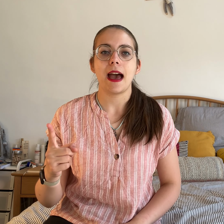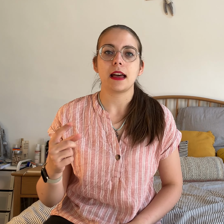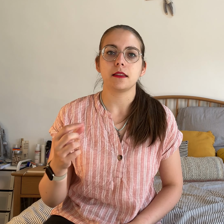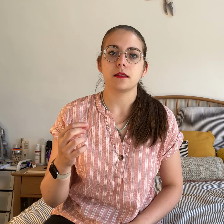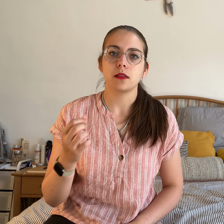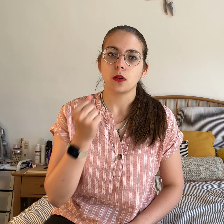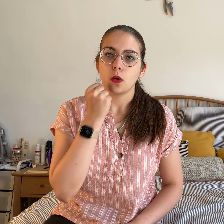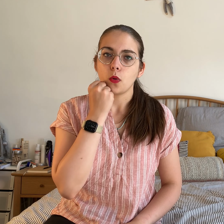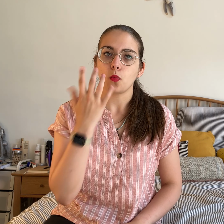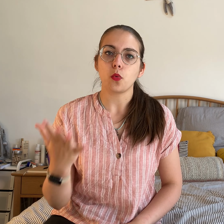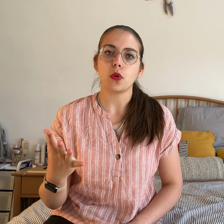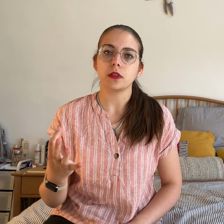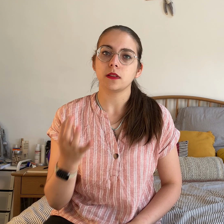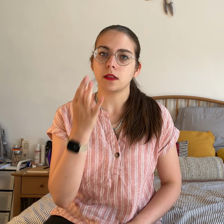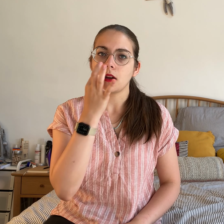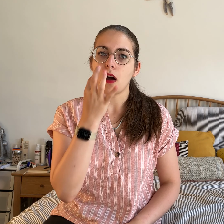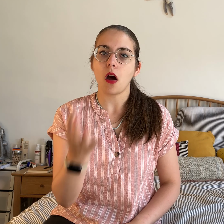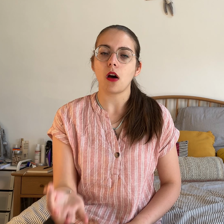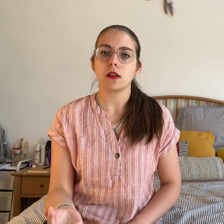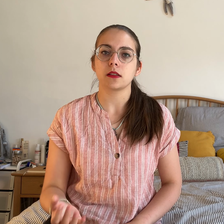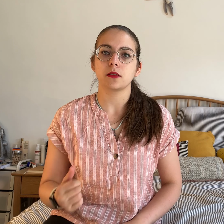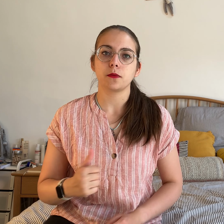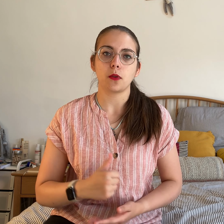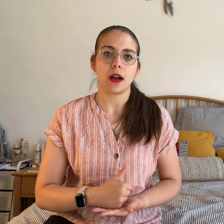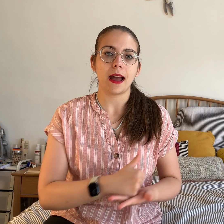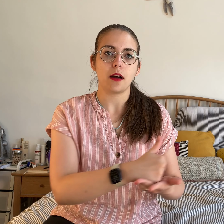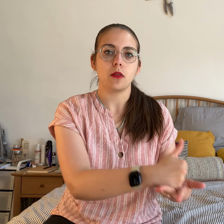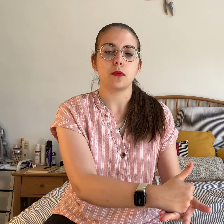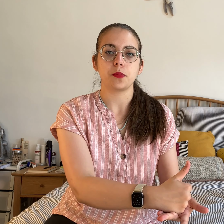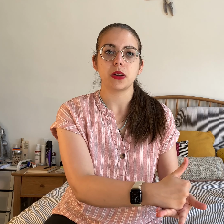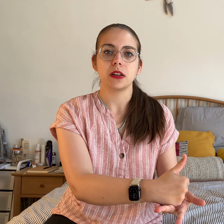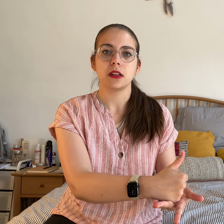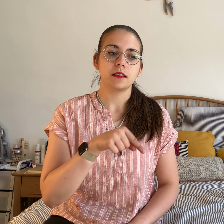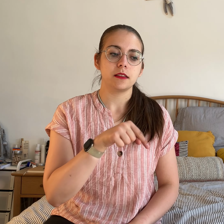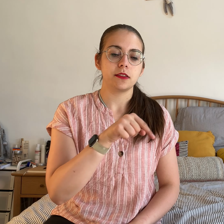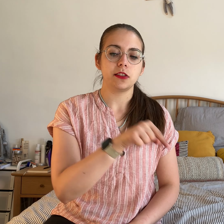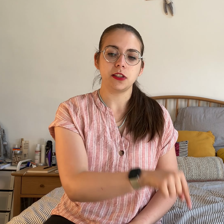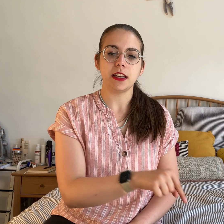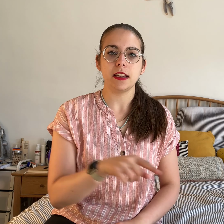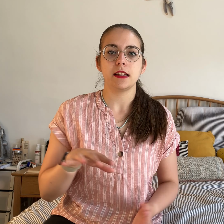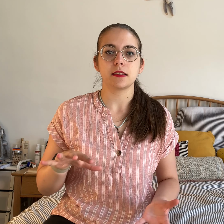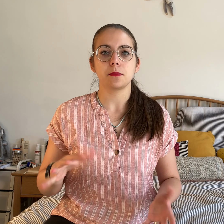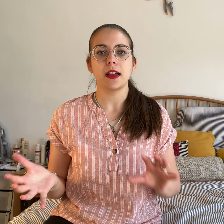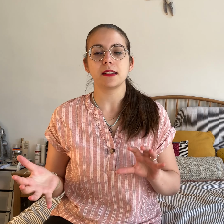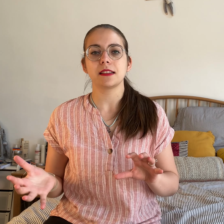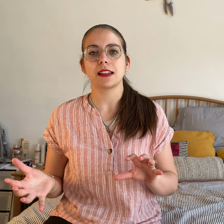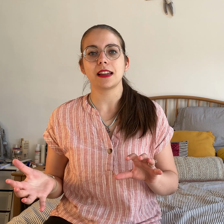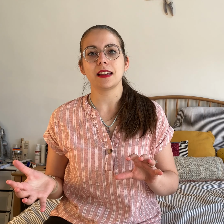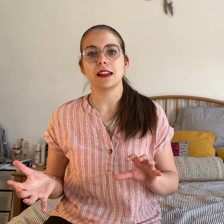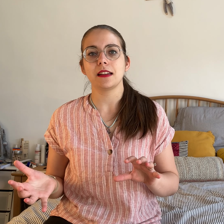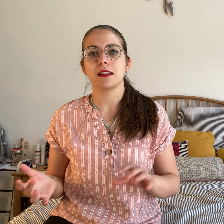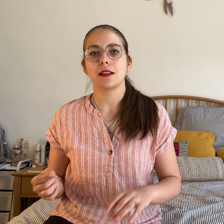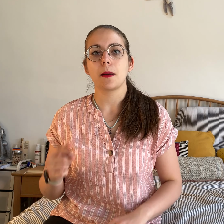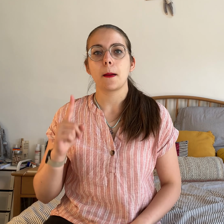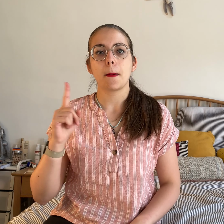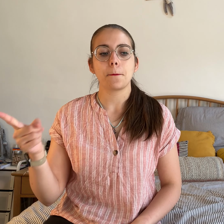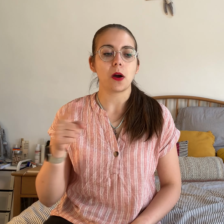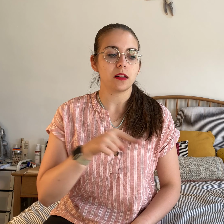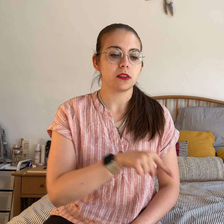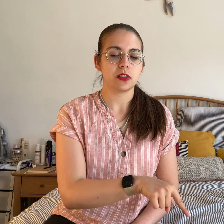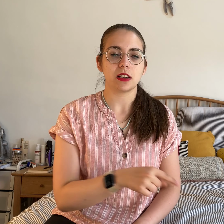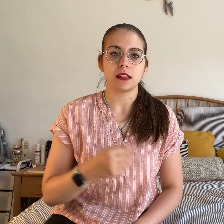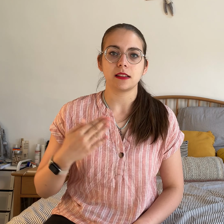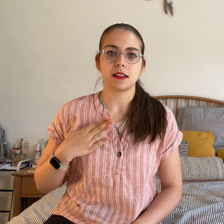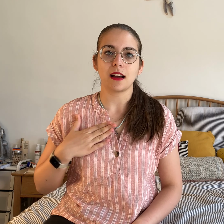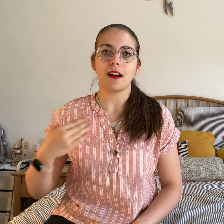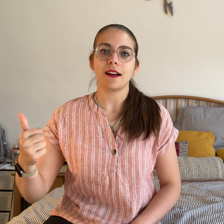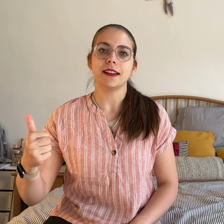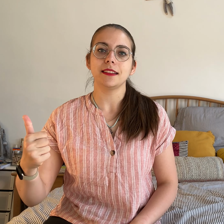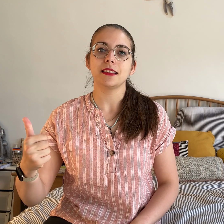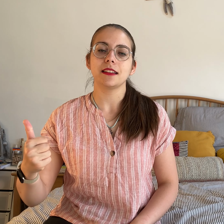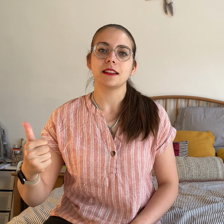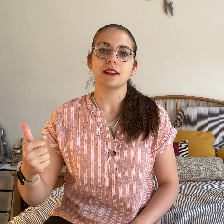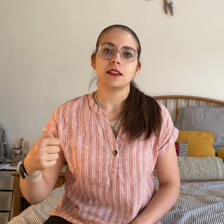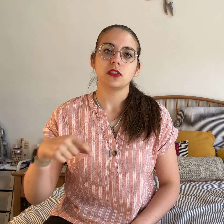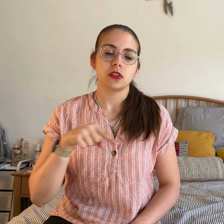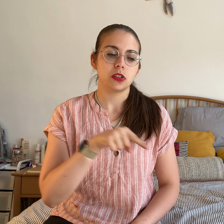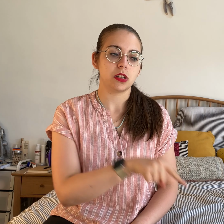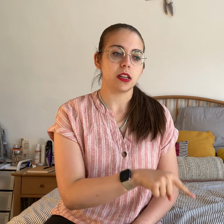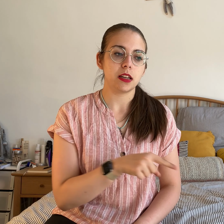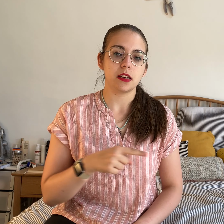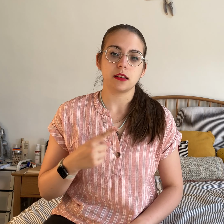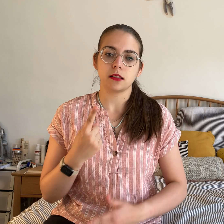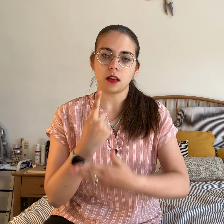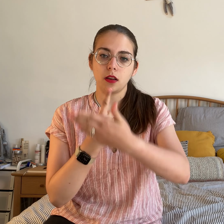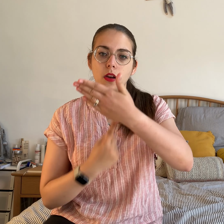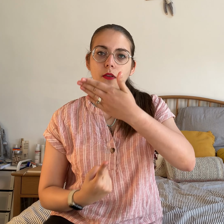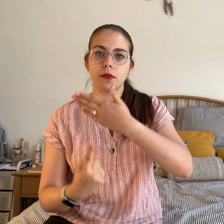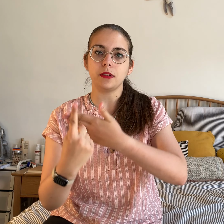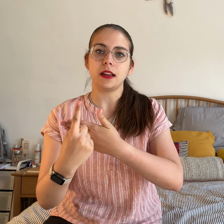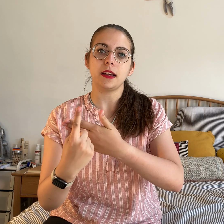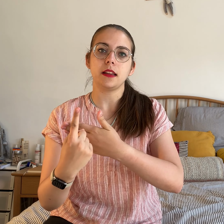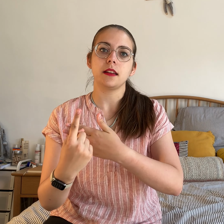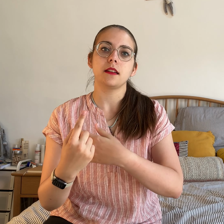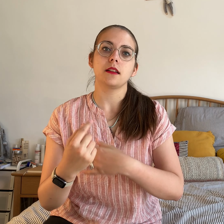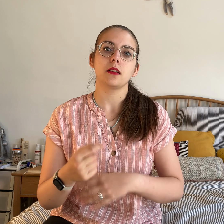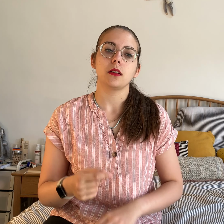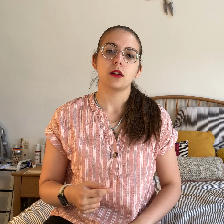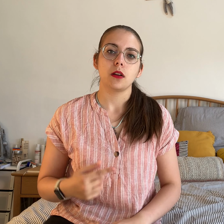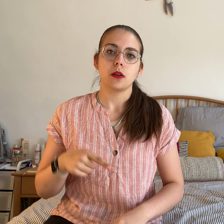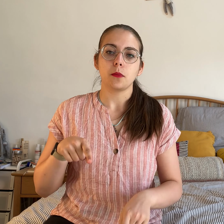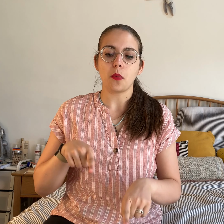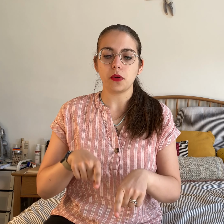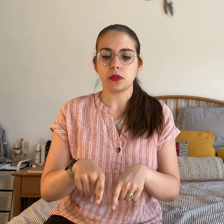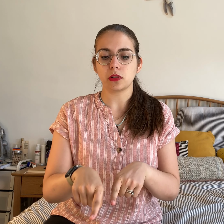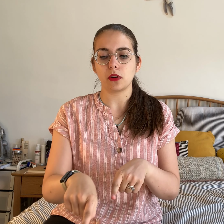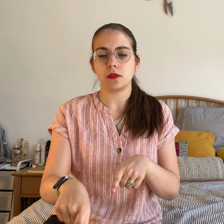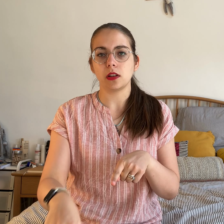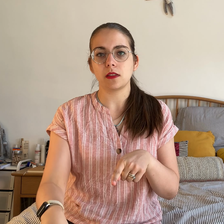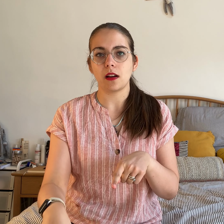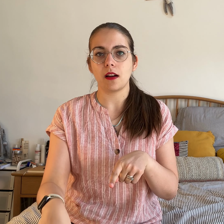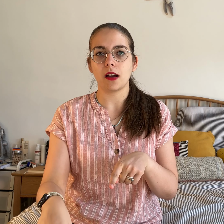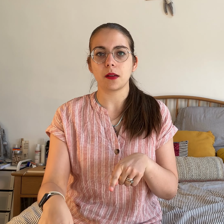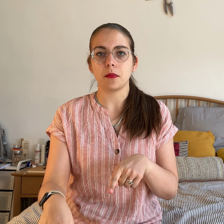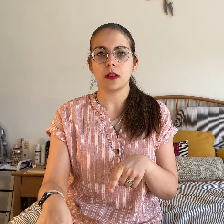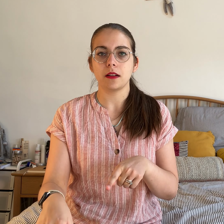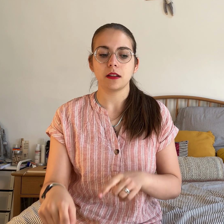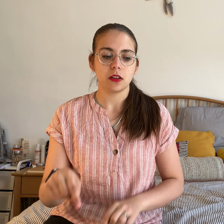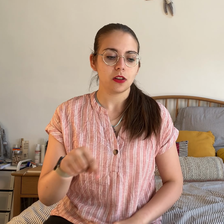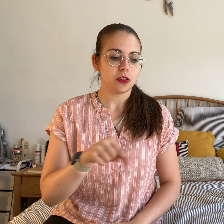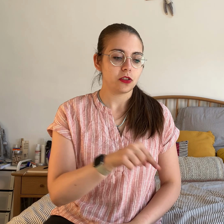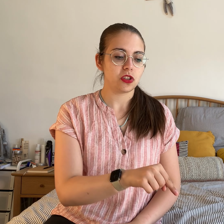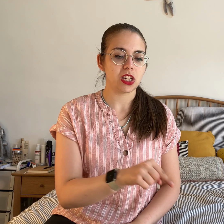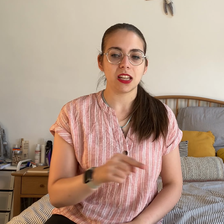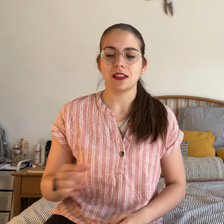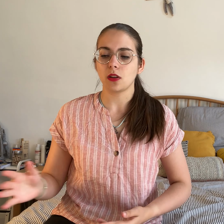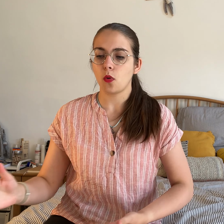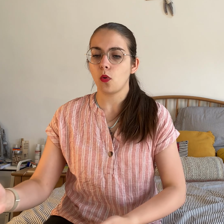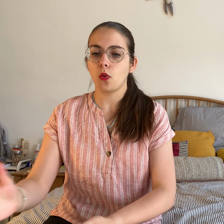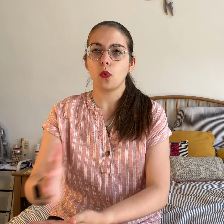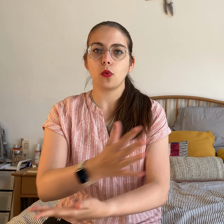and won't ask for help. She is messy, but she's kind. She is lonely most of the time. She is all